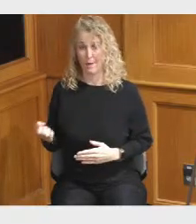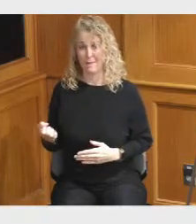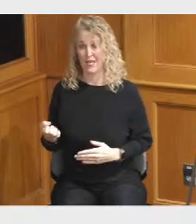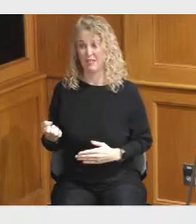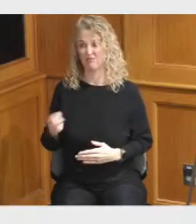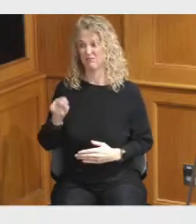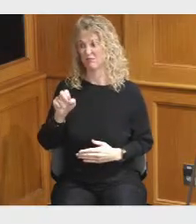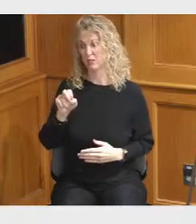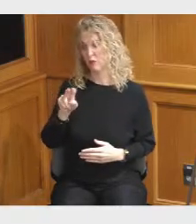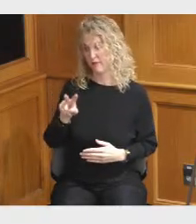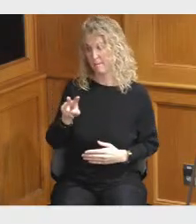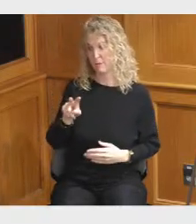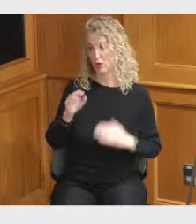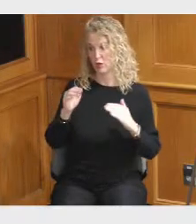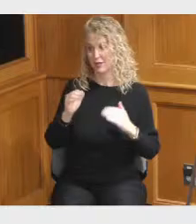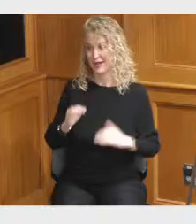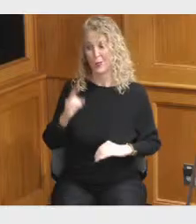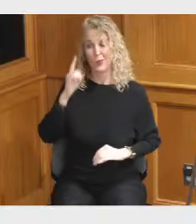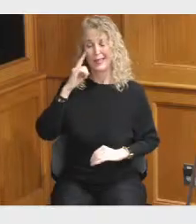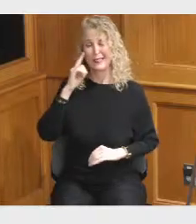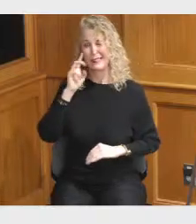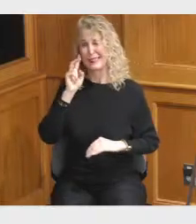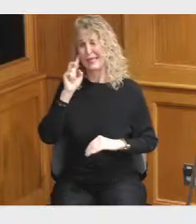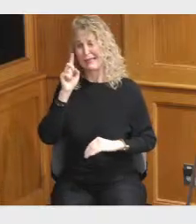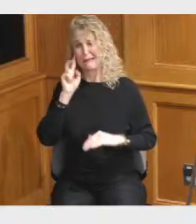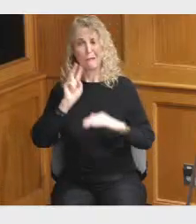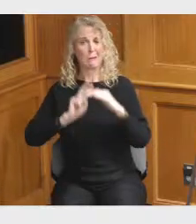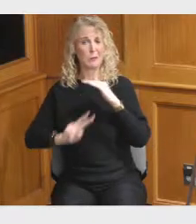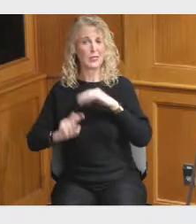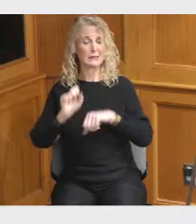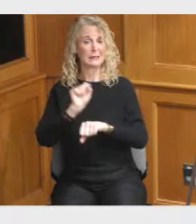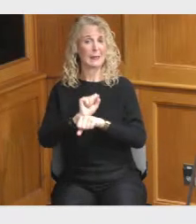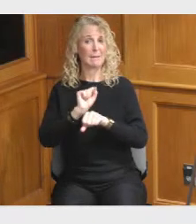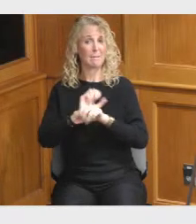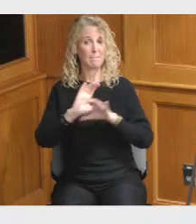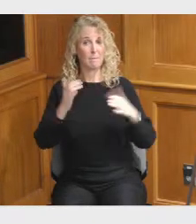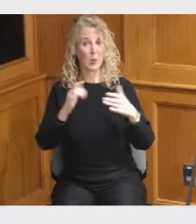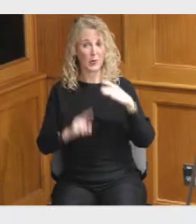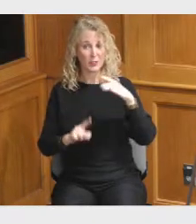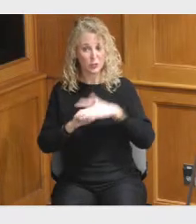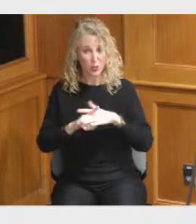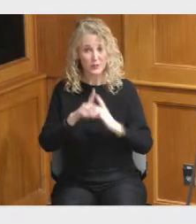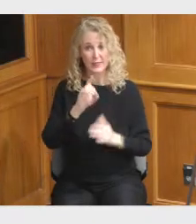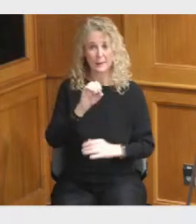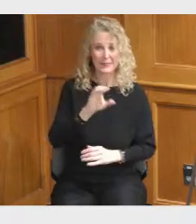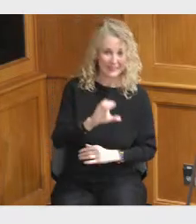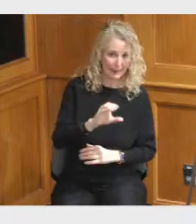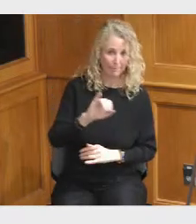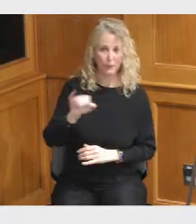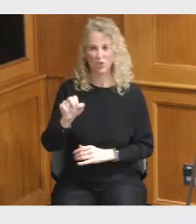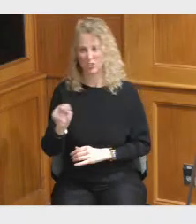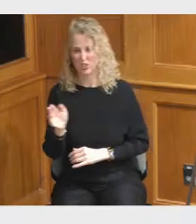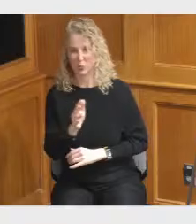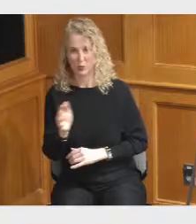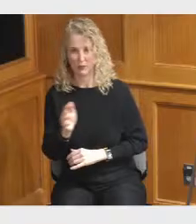in November and we should start having staff move in towards the end of December and 1st of 2026